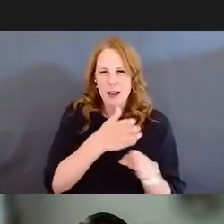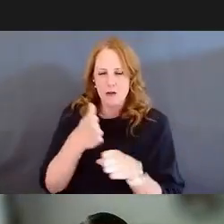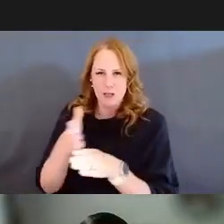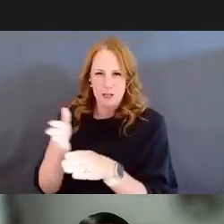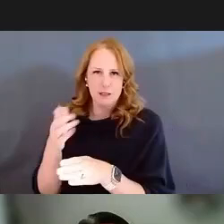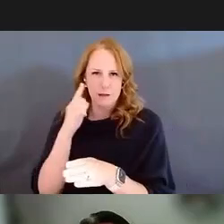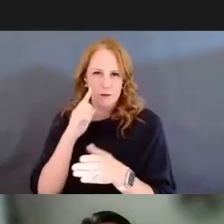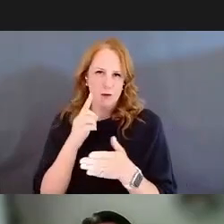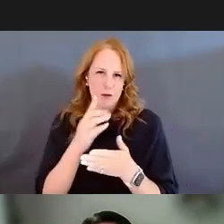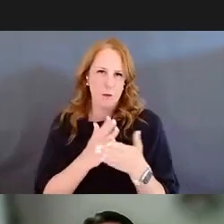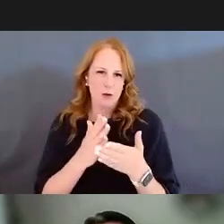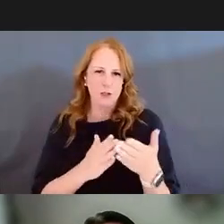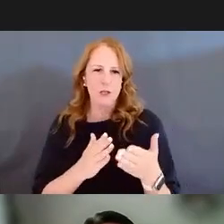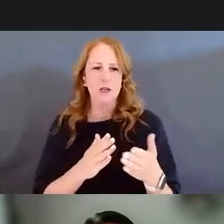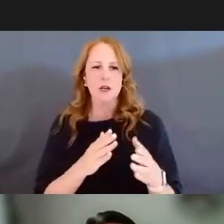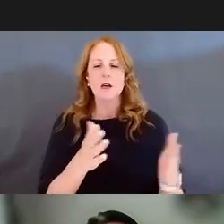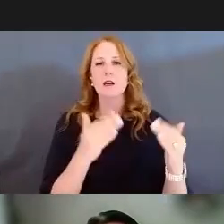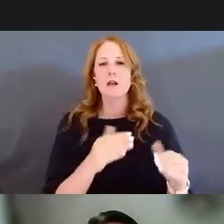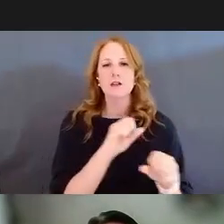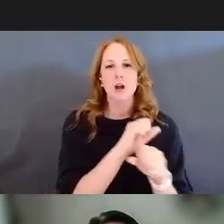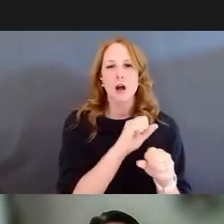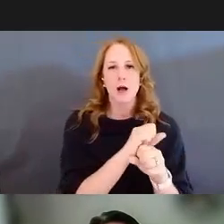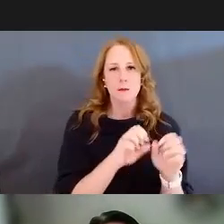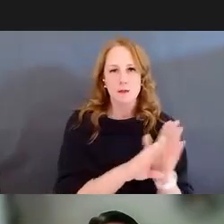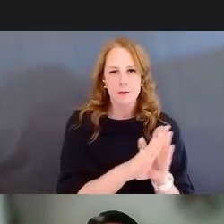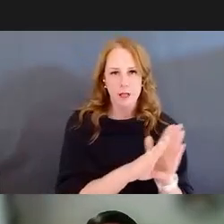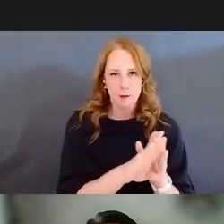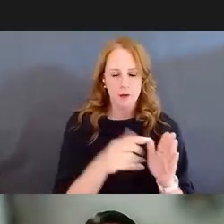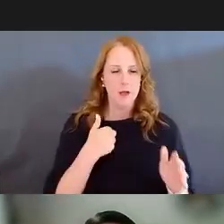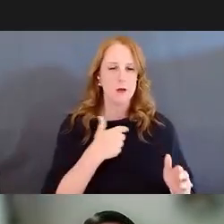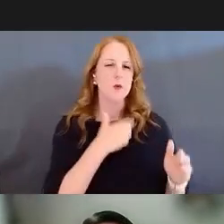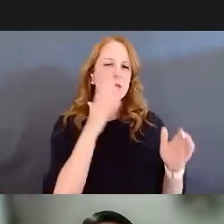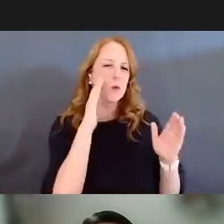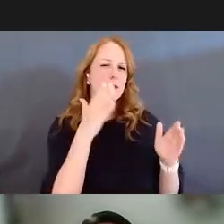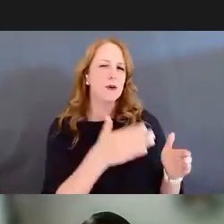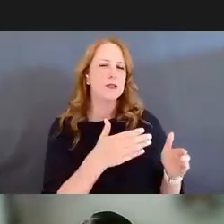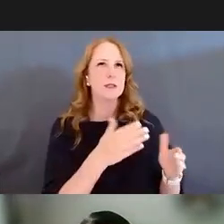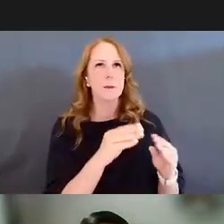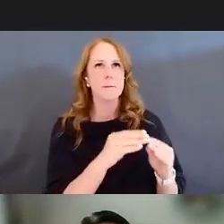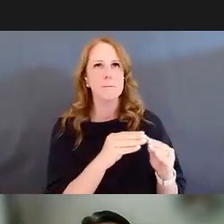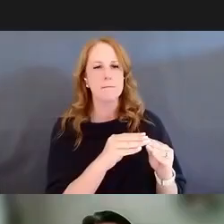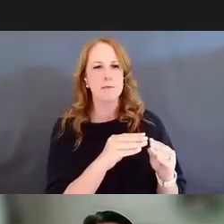So within job development, the things that we focused on really were around does job development